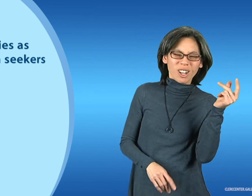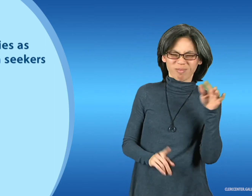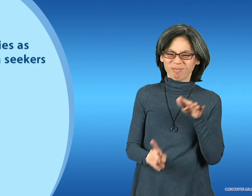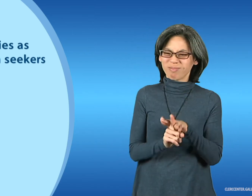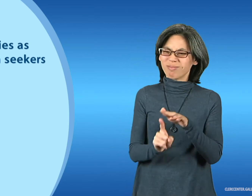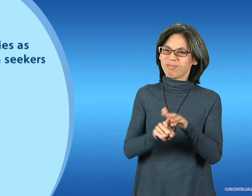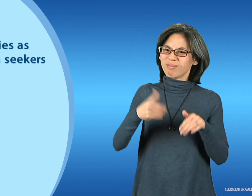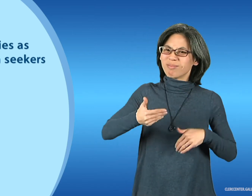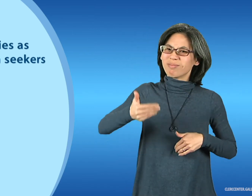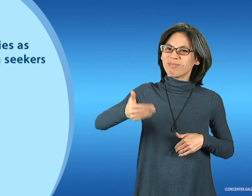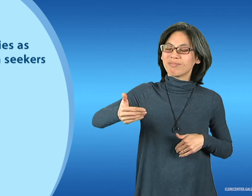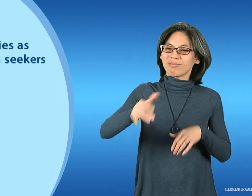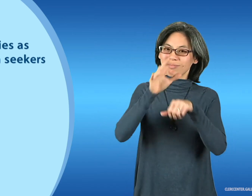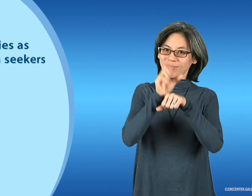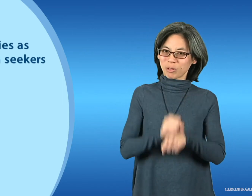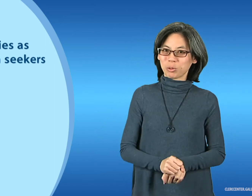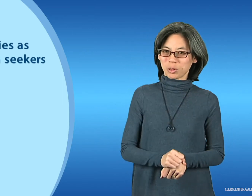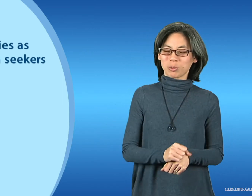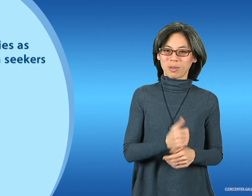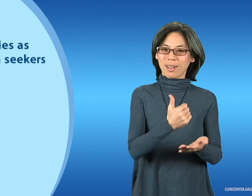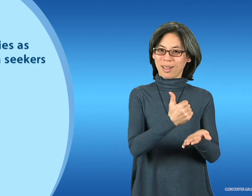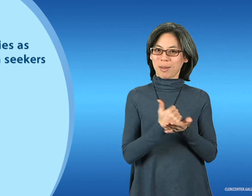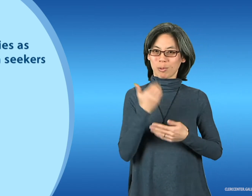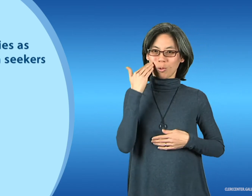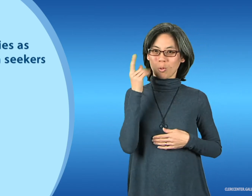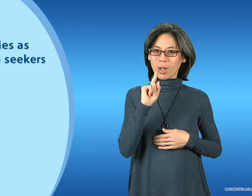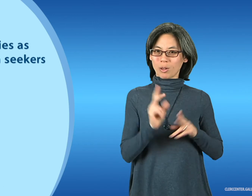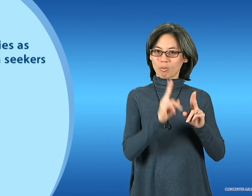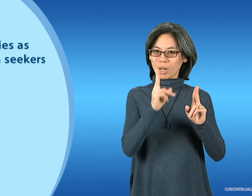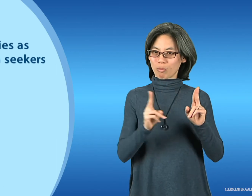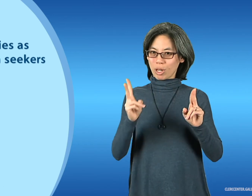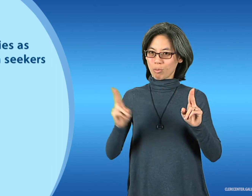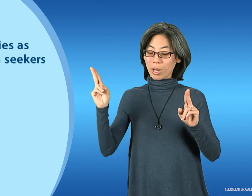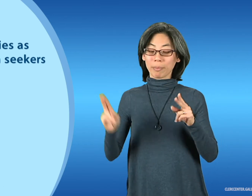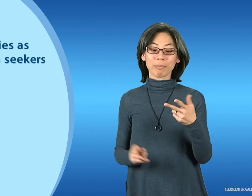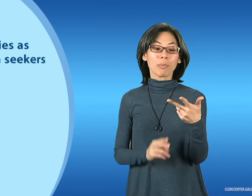Those words that show up often in the input will help the baby know where to cut the stream.